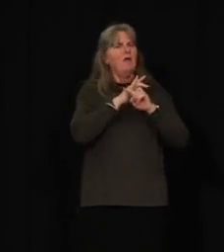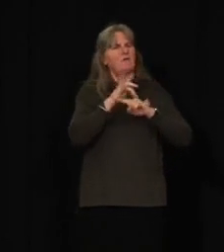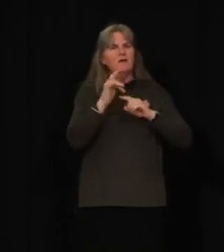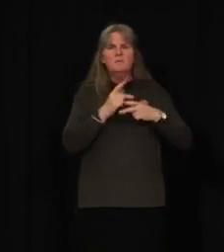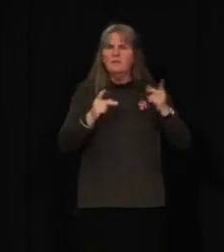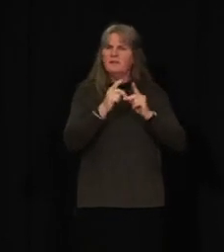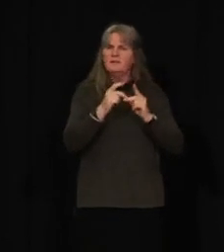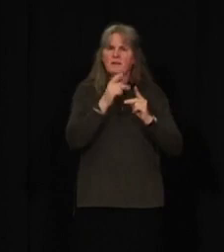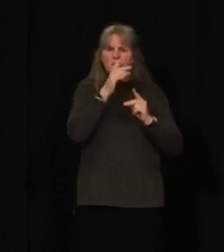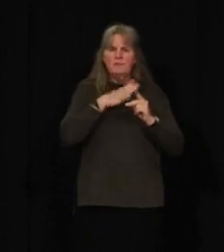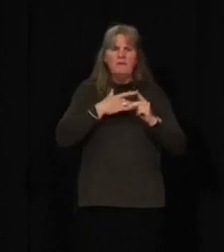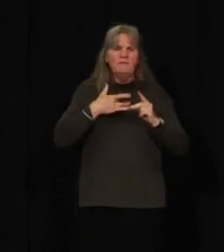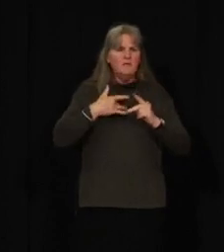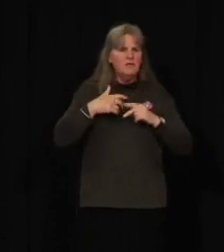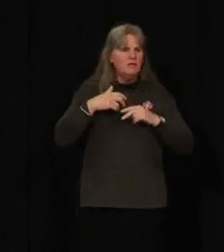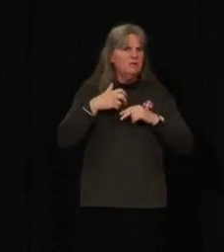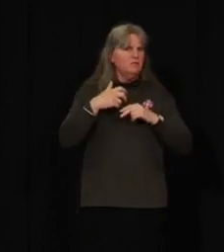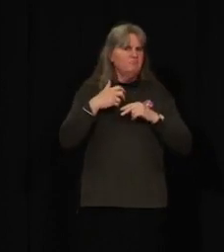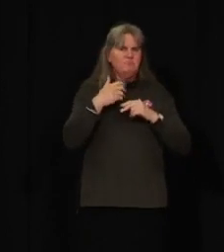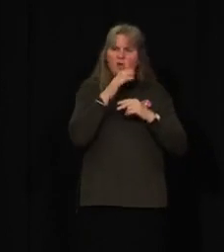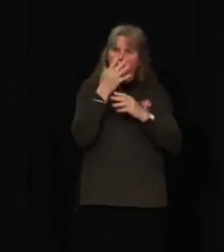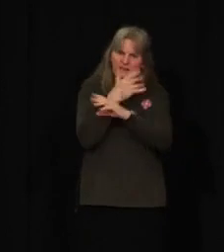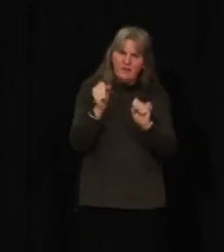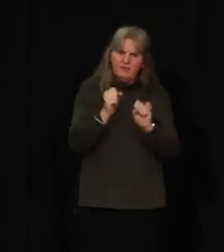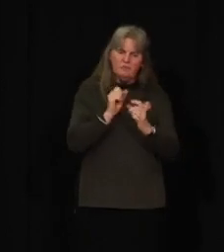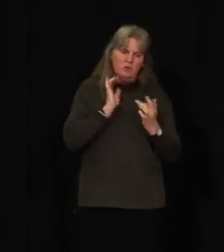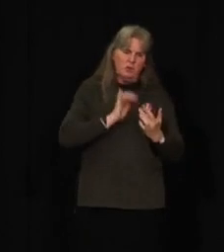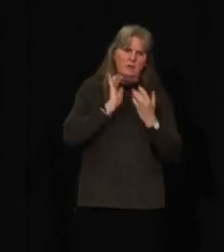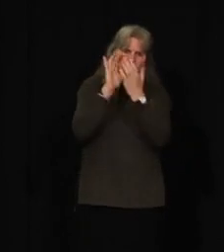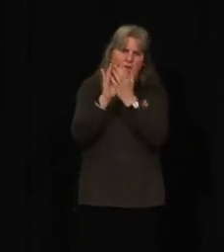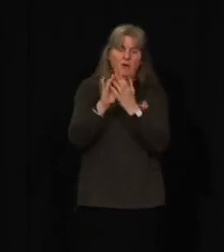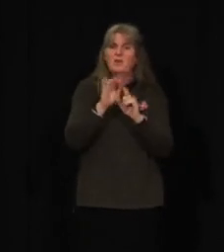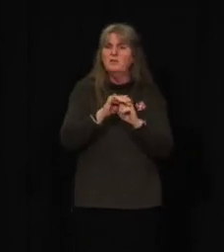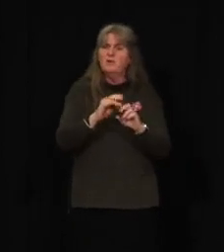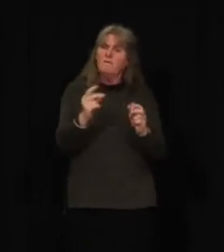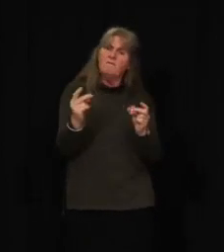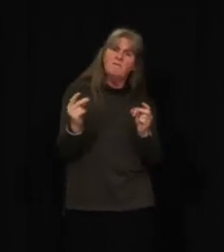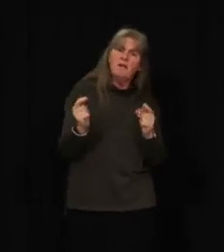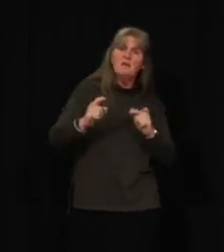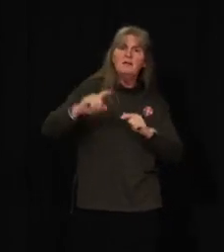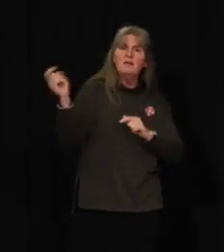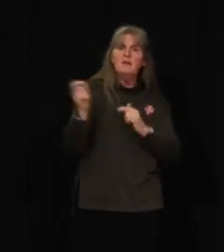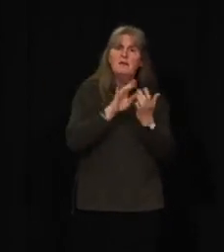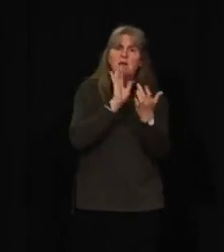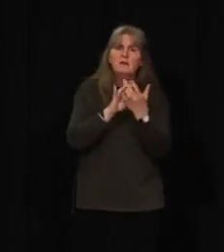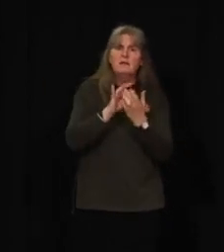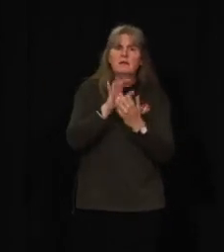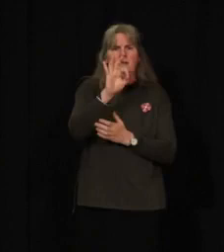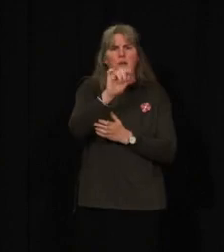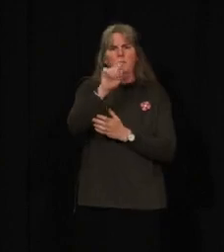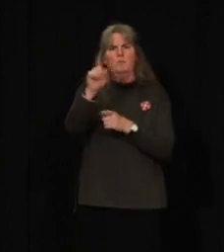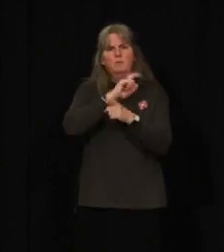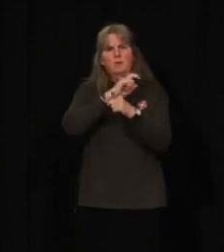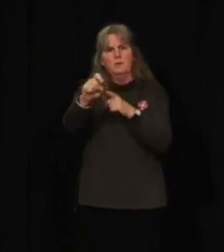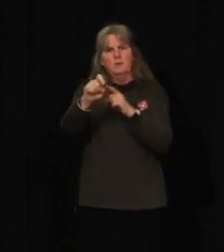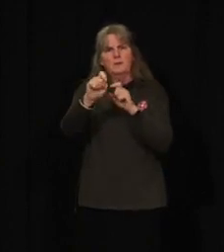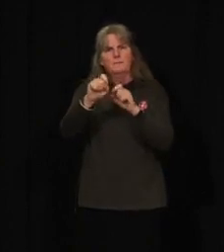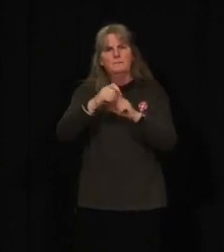And as always, if you need immediate help, please call 911.